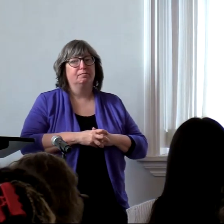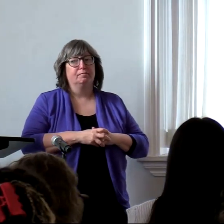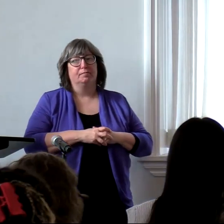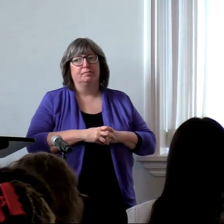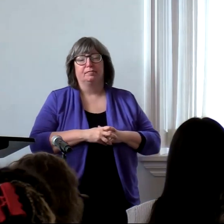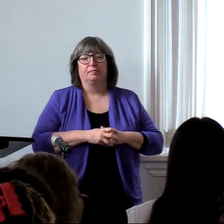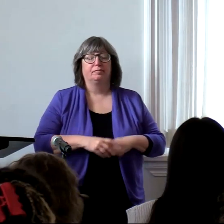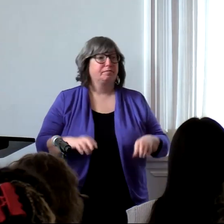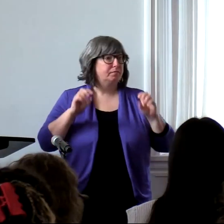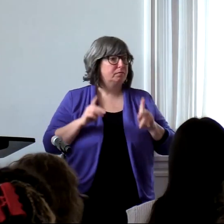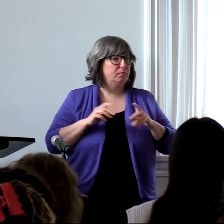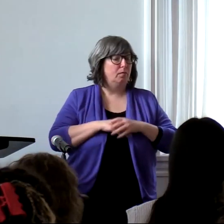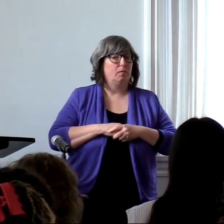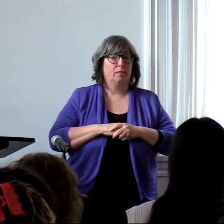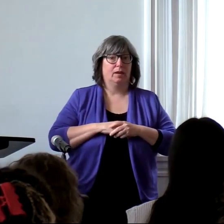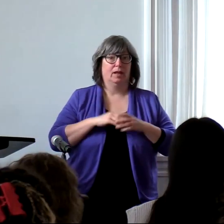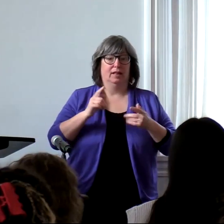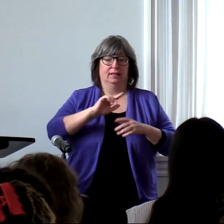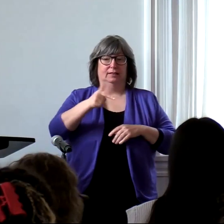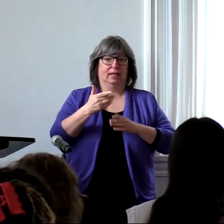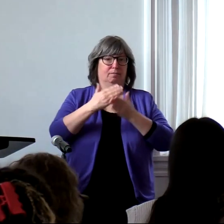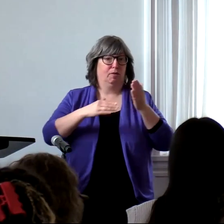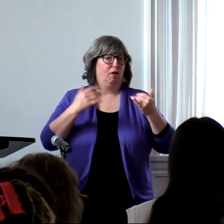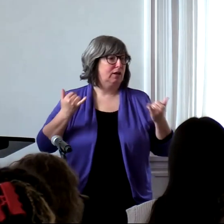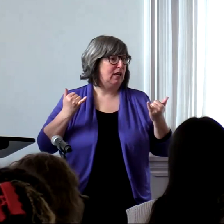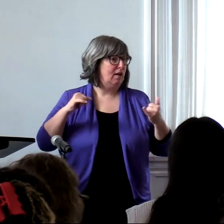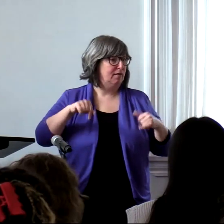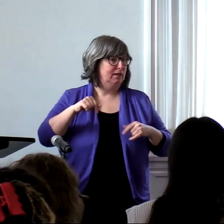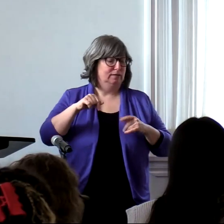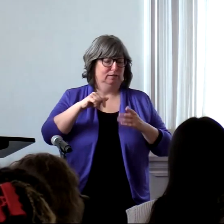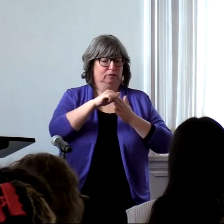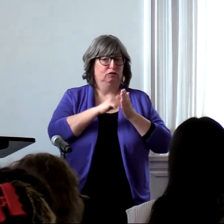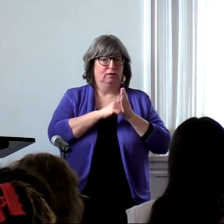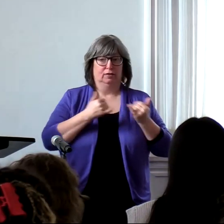All right. On to the second part of the agenda.